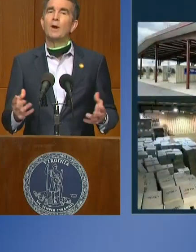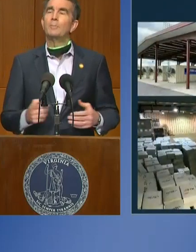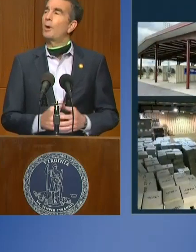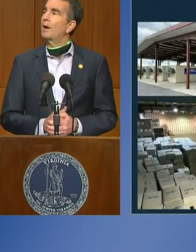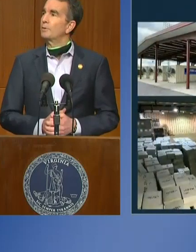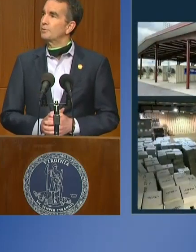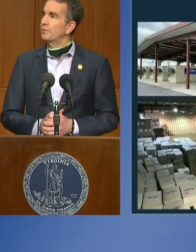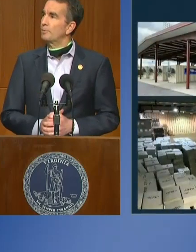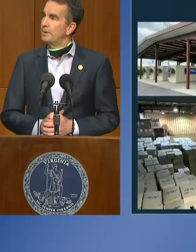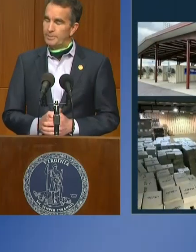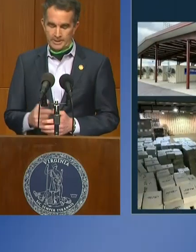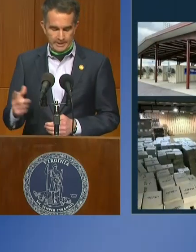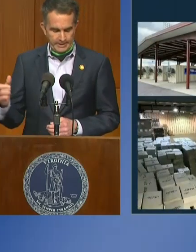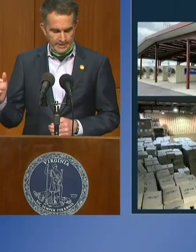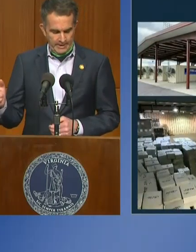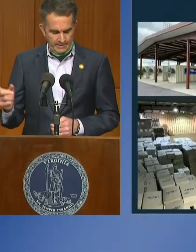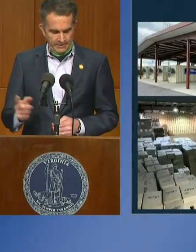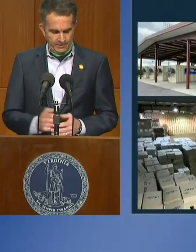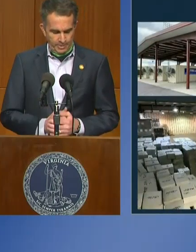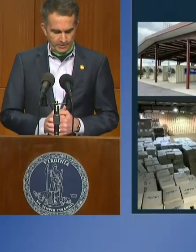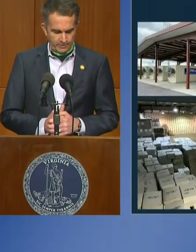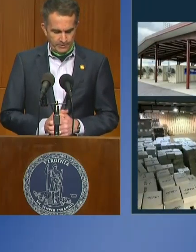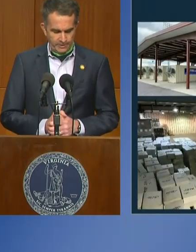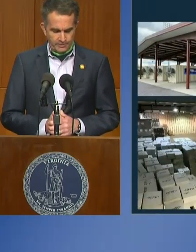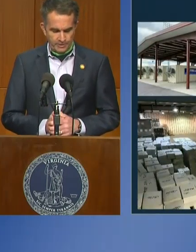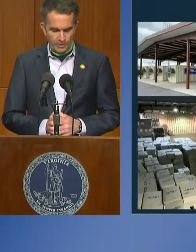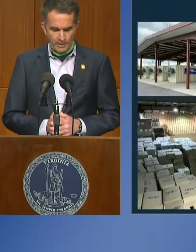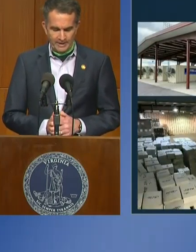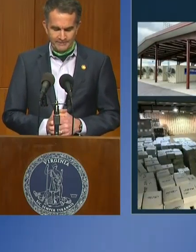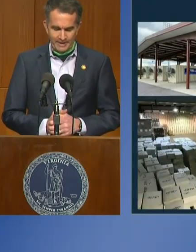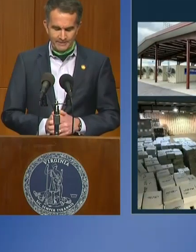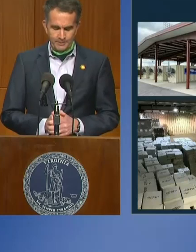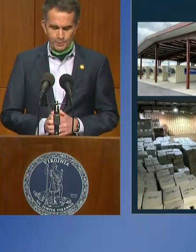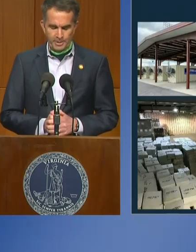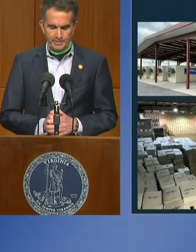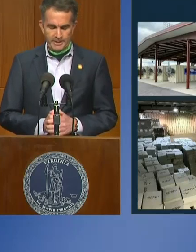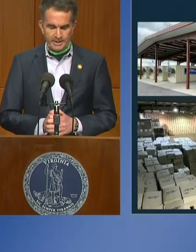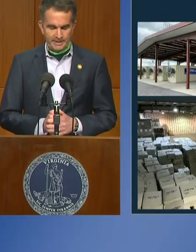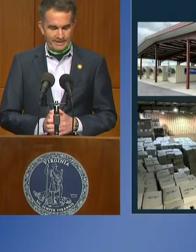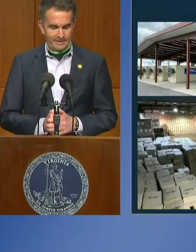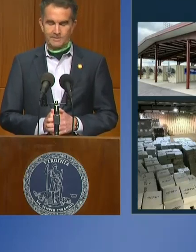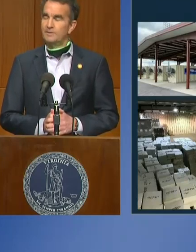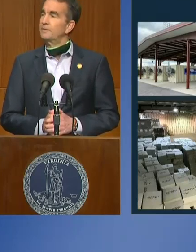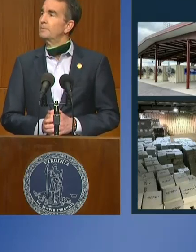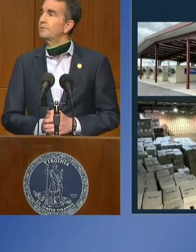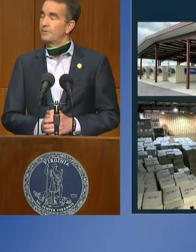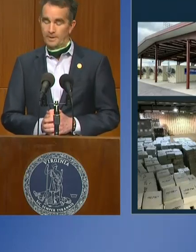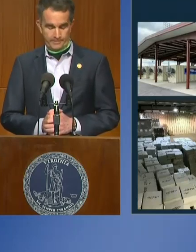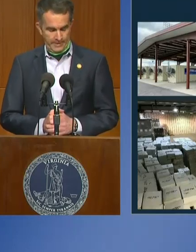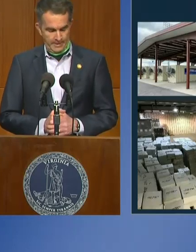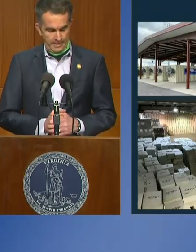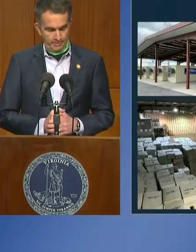IS BY SANITIZER IN WHAT WE ALREADY HAVE AN WE'VE MADE GREAT PROGRESS WITH THE PPE.